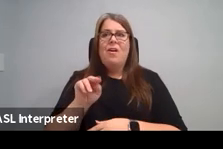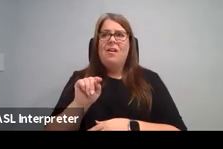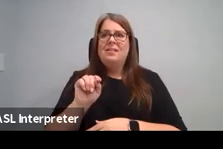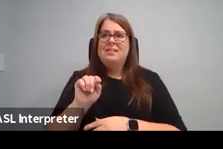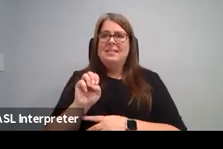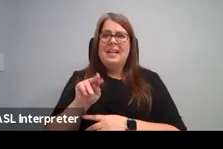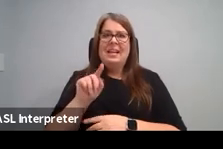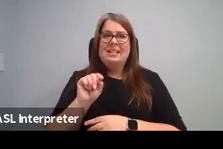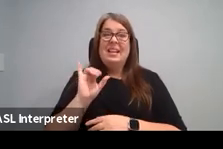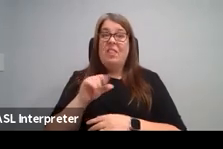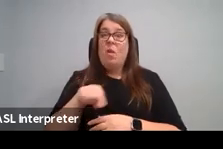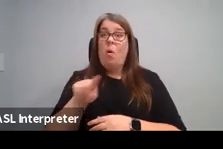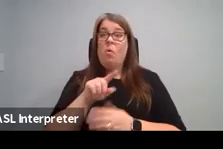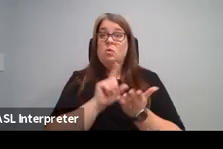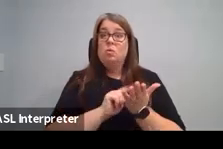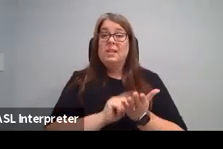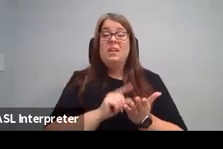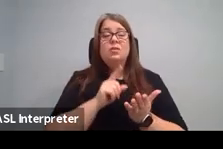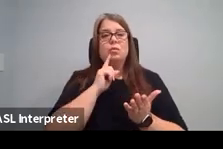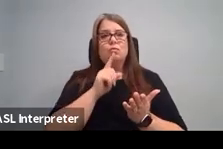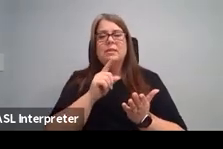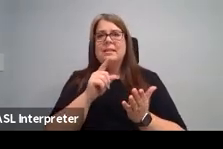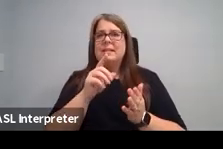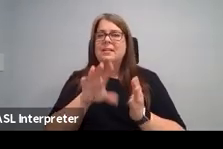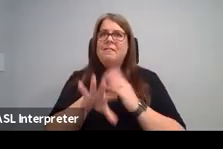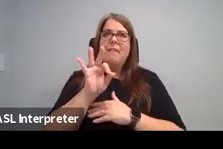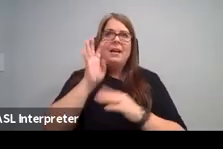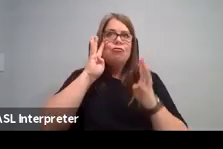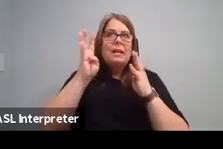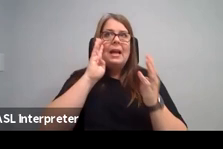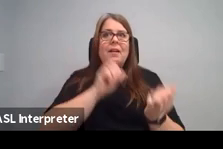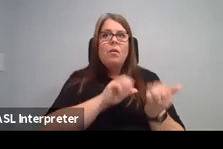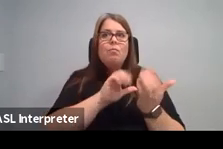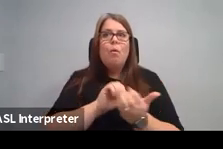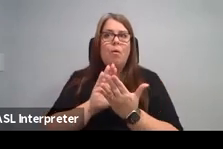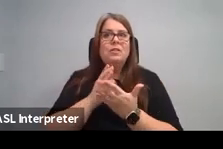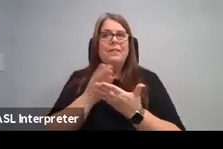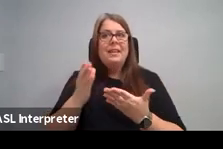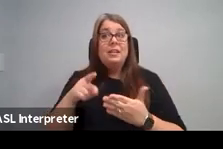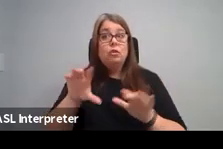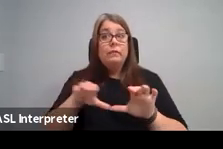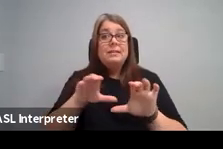Allison Frenzel : Some creative approaches to maybe some of the things you are ready did or lessons that are easily adaptable.